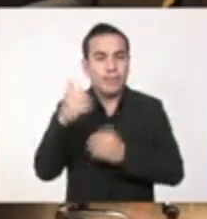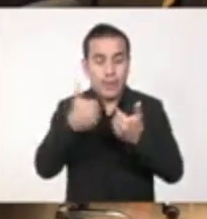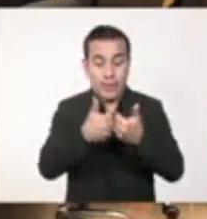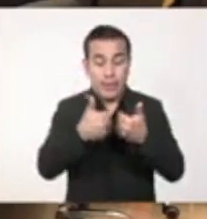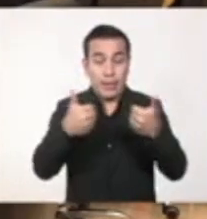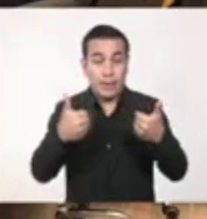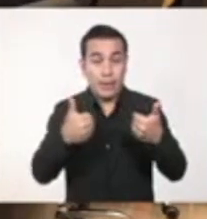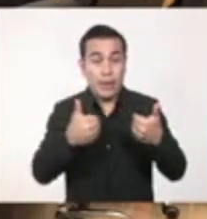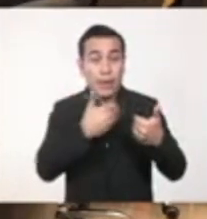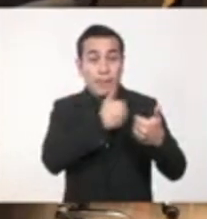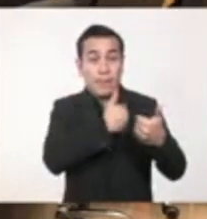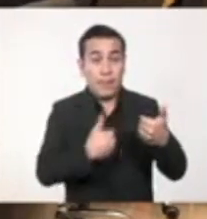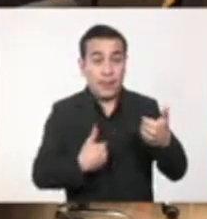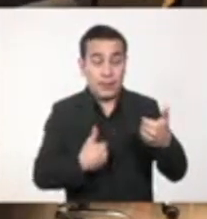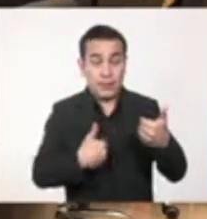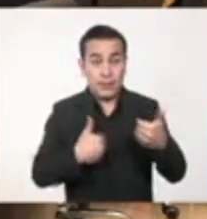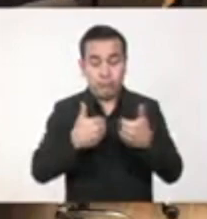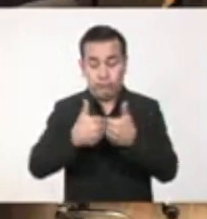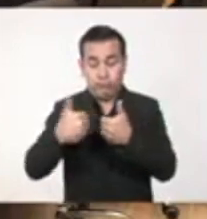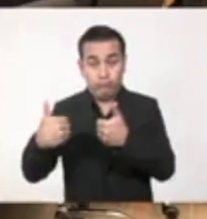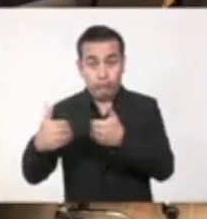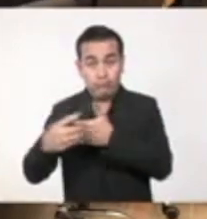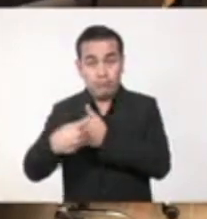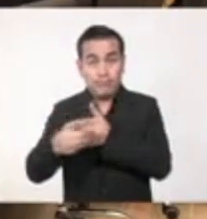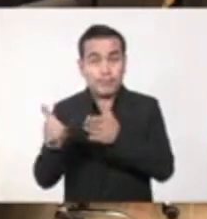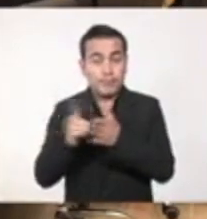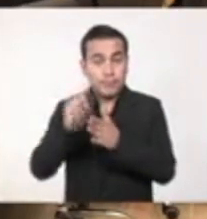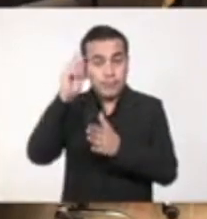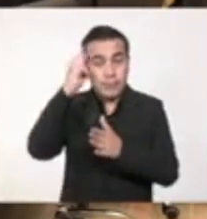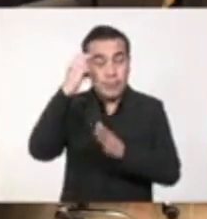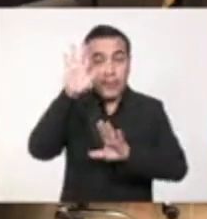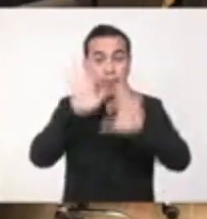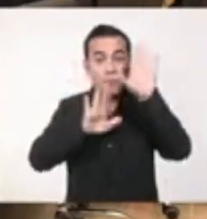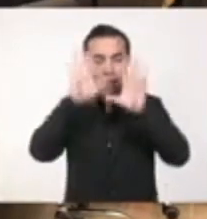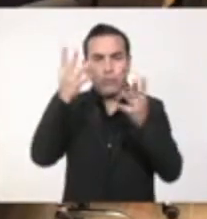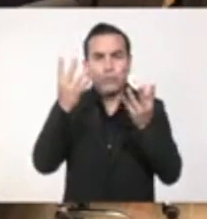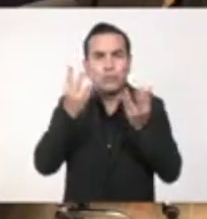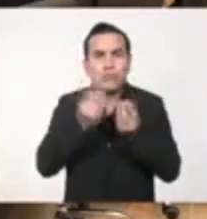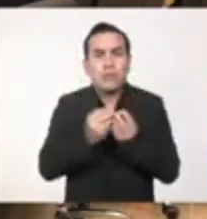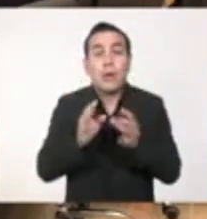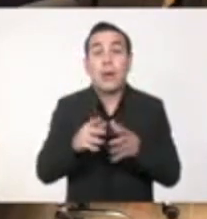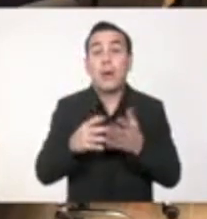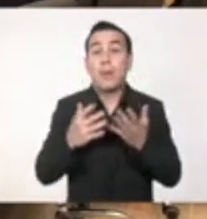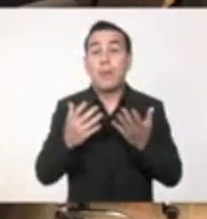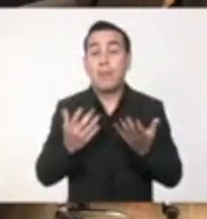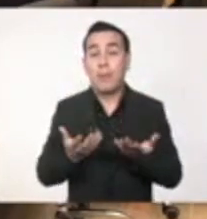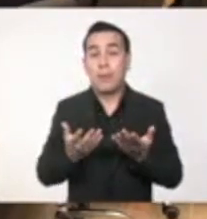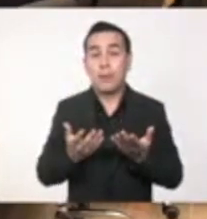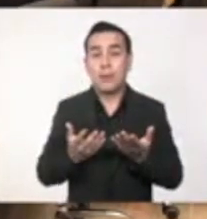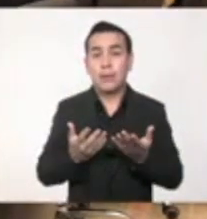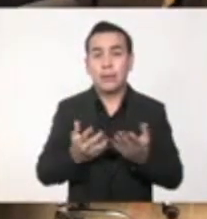of the presidential elections, participation is usually lower because there is a naturally elections